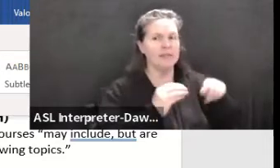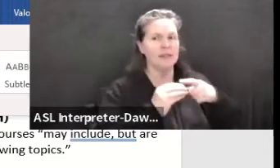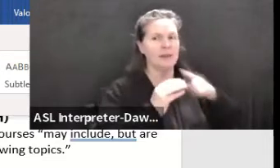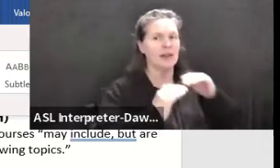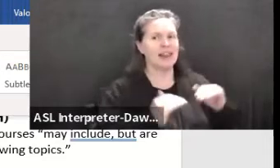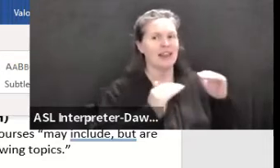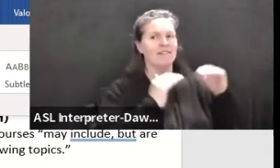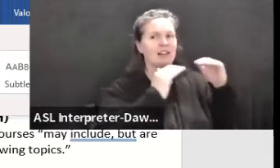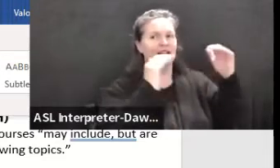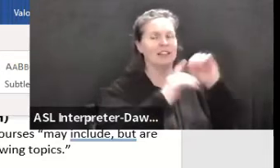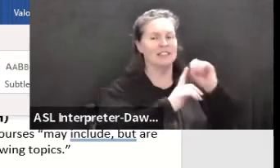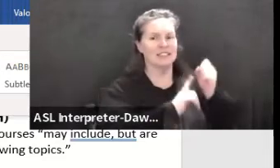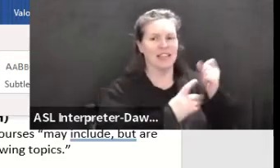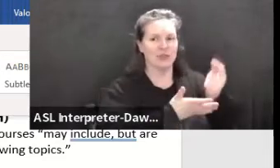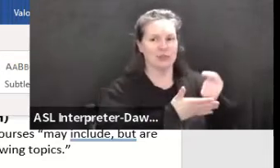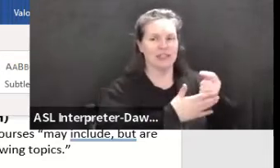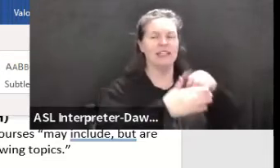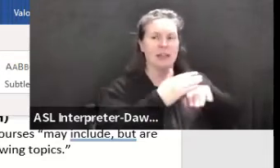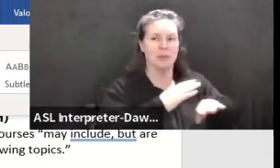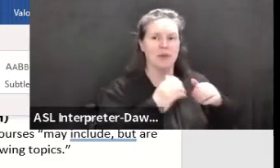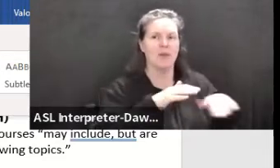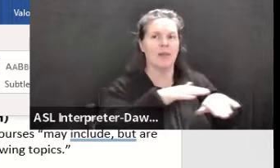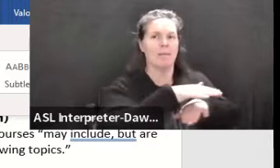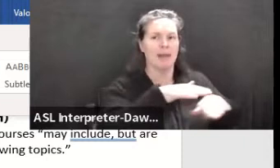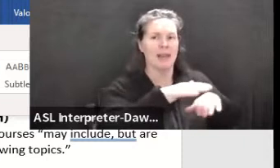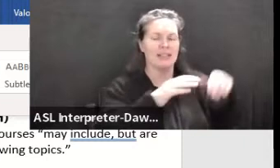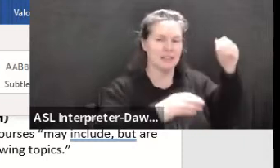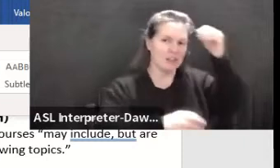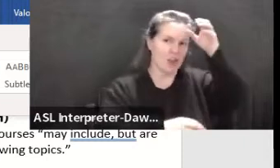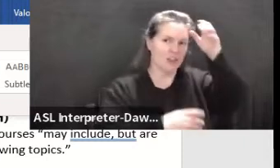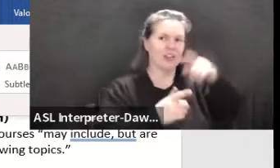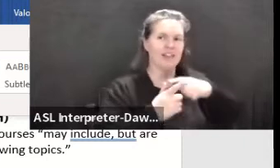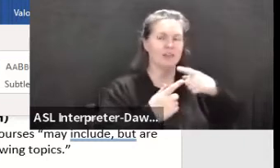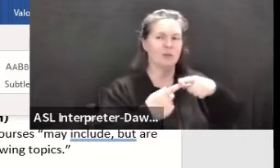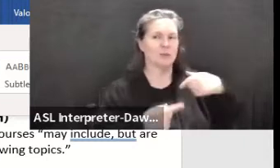Like everyone's gonna come in with this base knowledge. And for me, the question still remains of